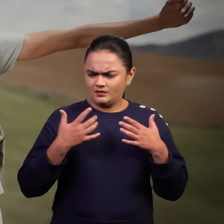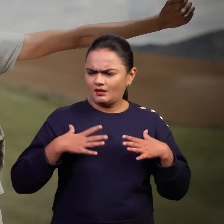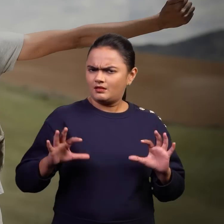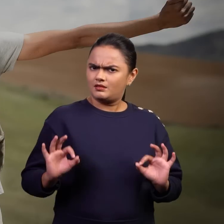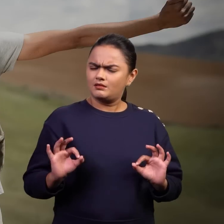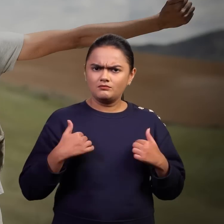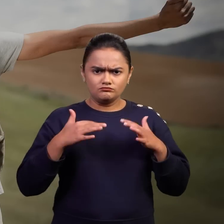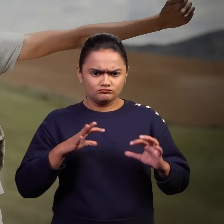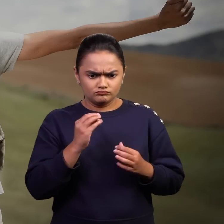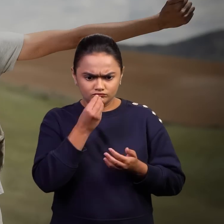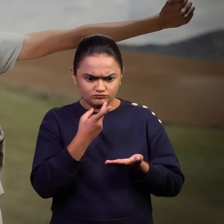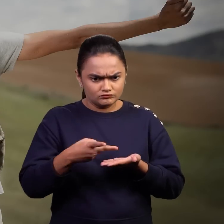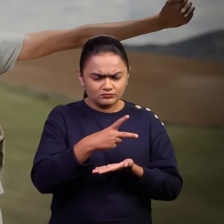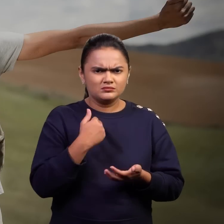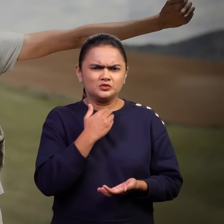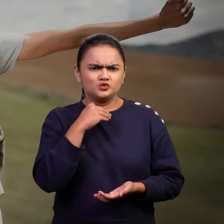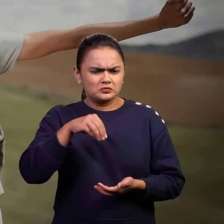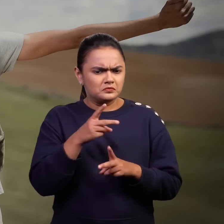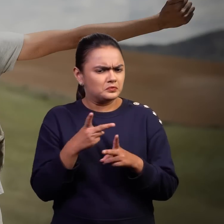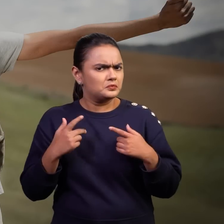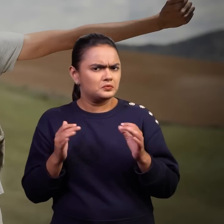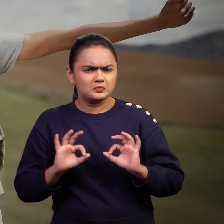I am healthy, follow a nutritious diet, and do not consume sugar.